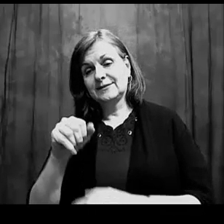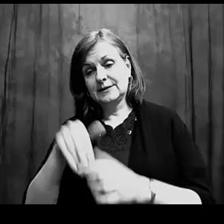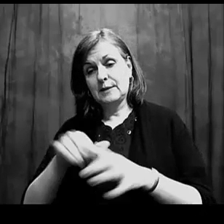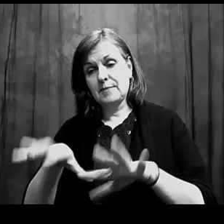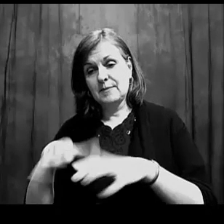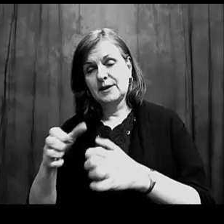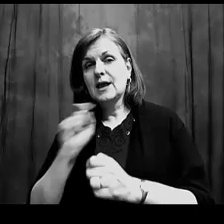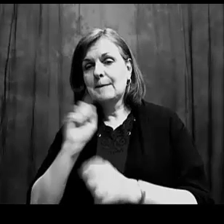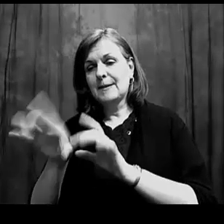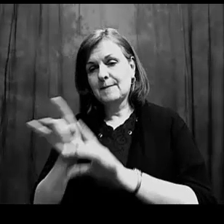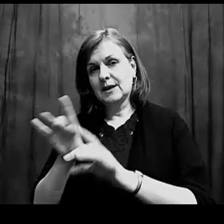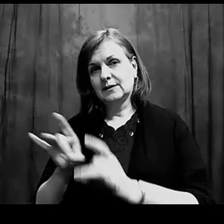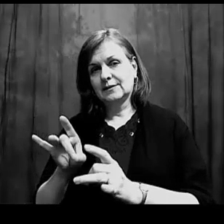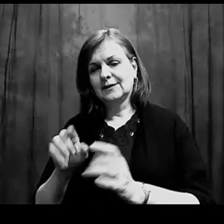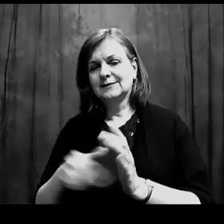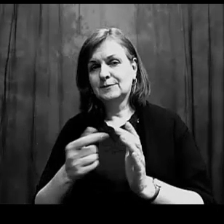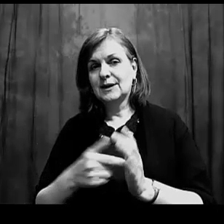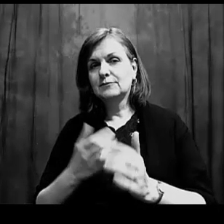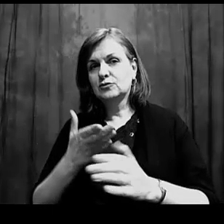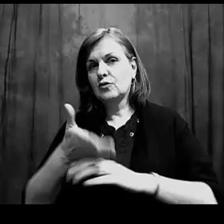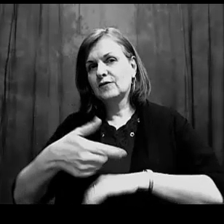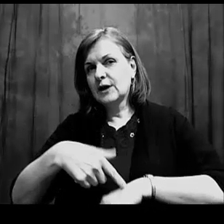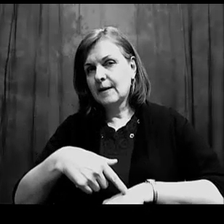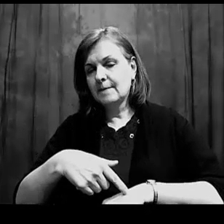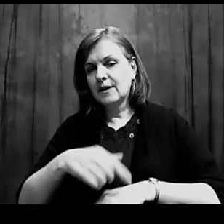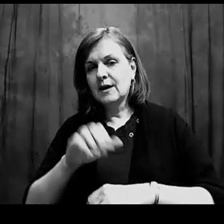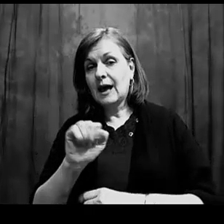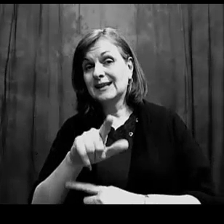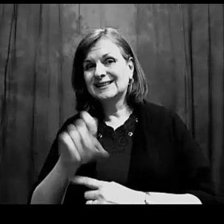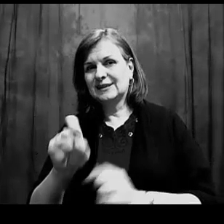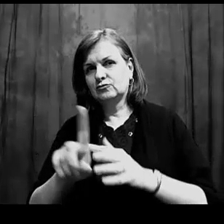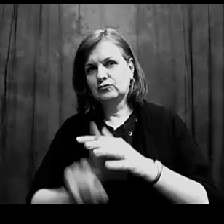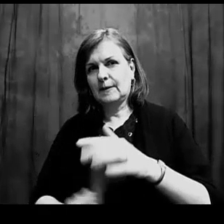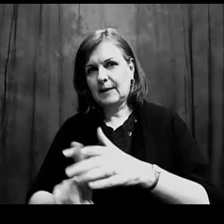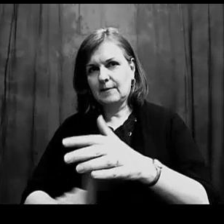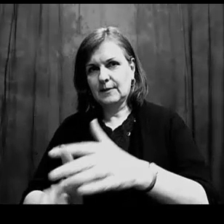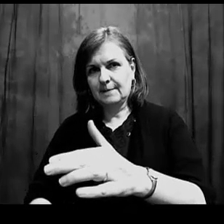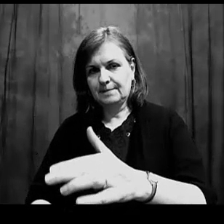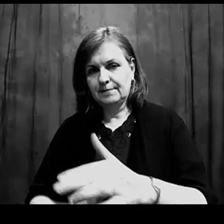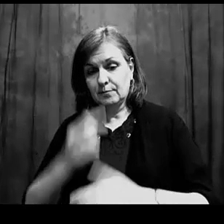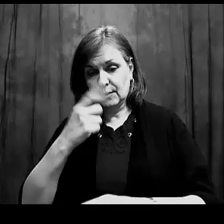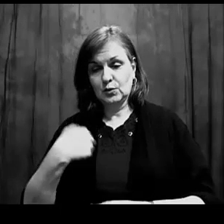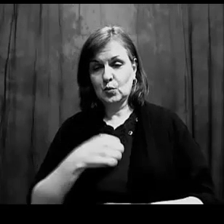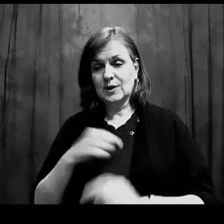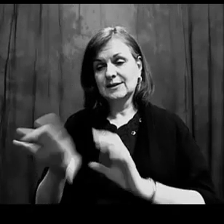can actually loose some of those alleles because we select for particular phenotypes